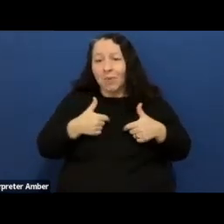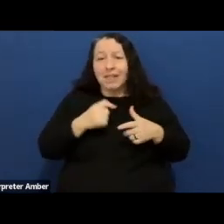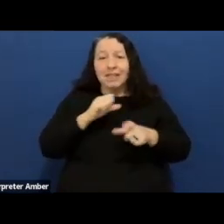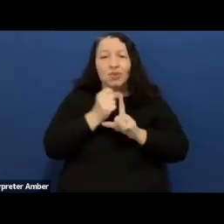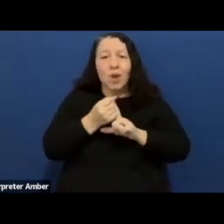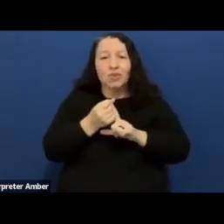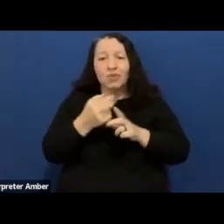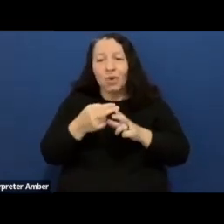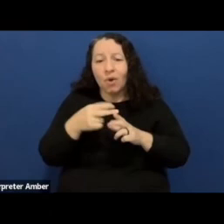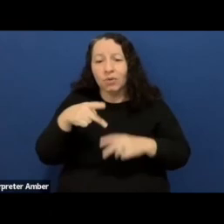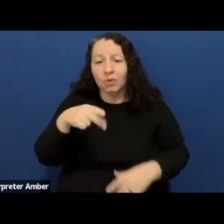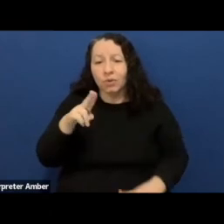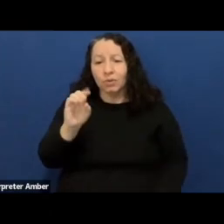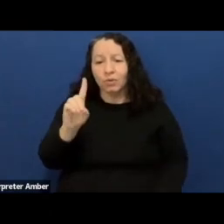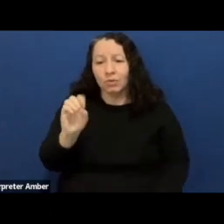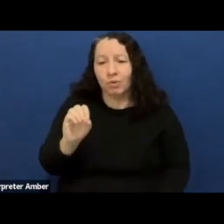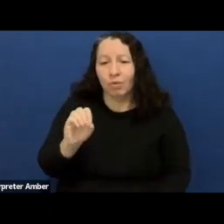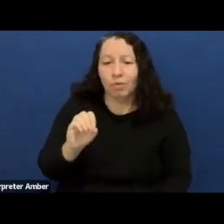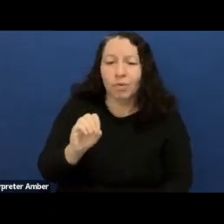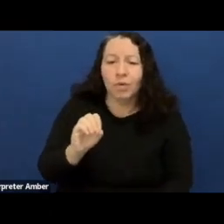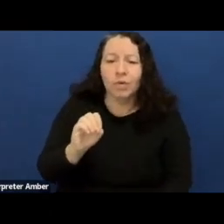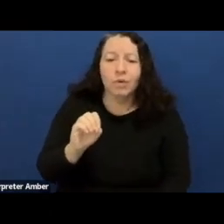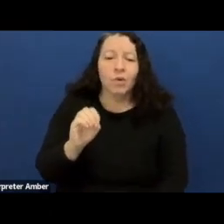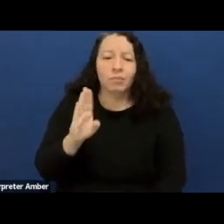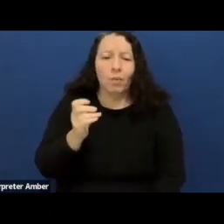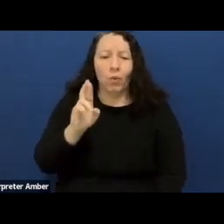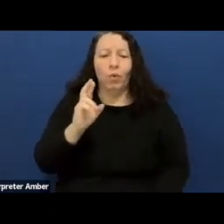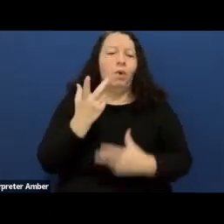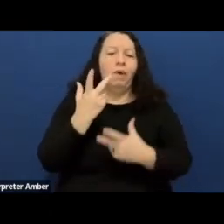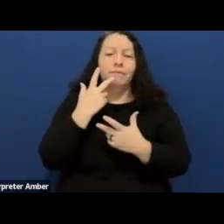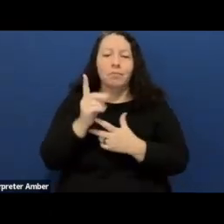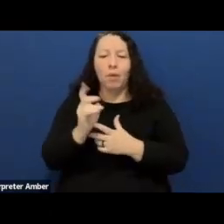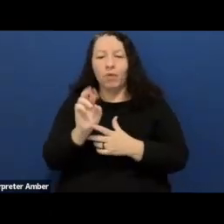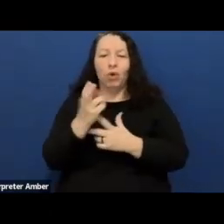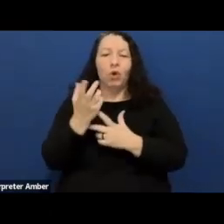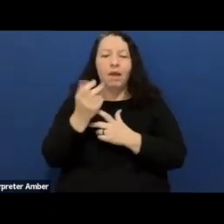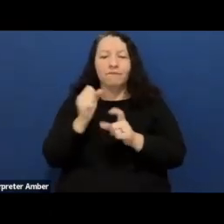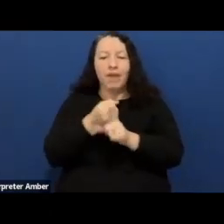thanks to COVID leaving me with a condition called pseudobulbar affect. My neurologist